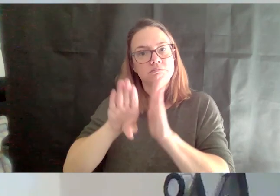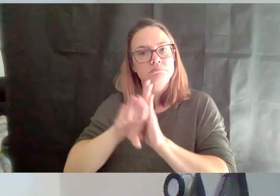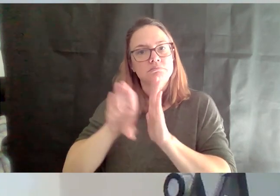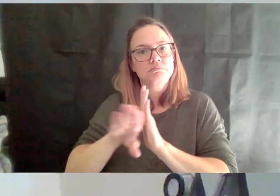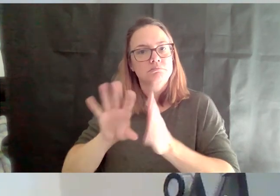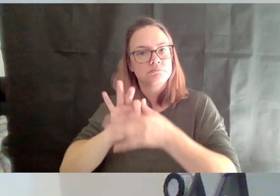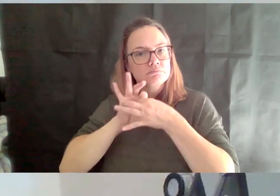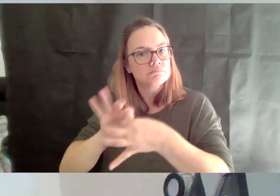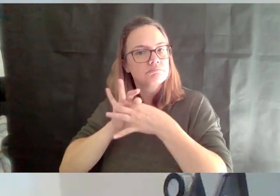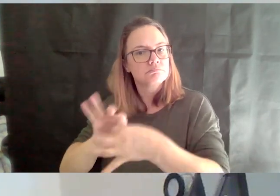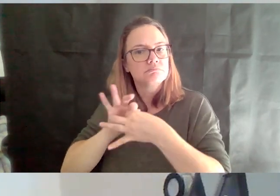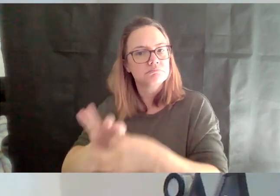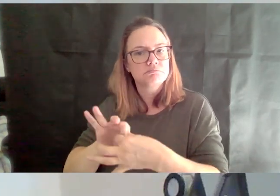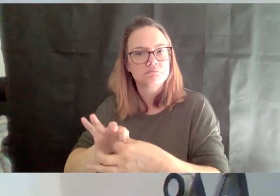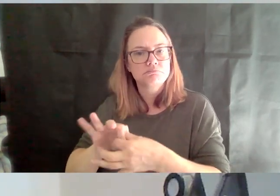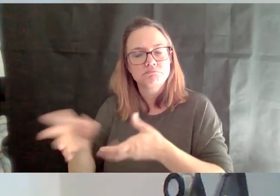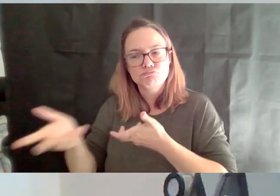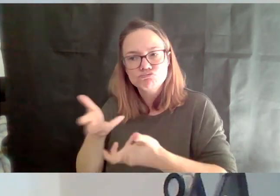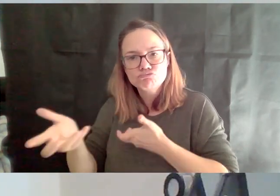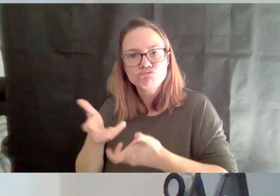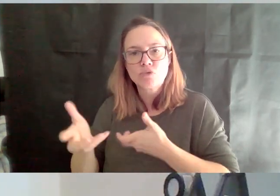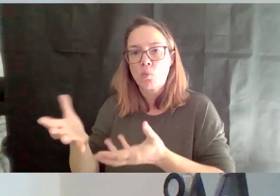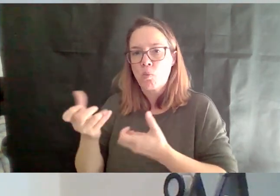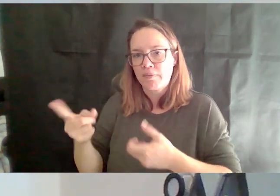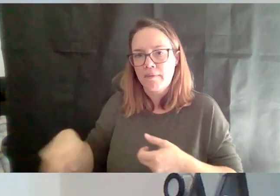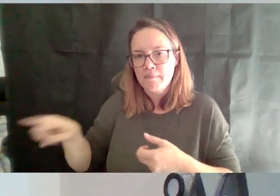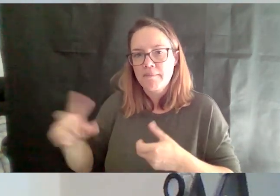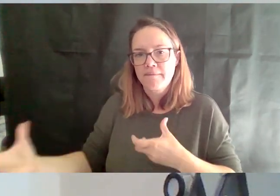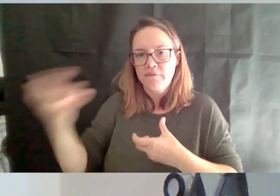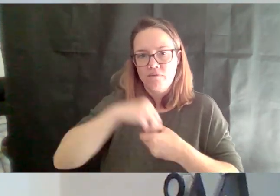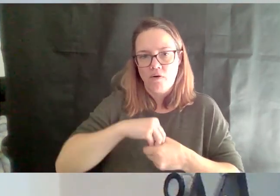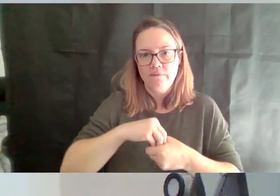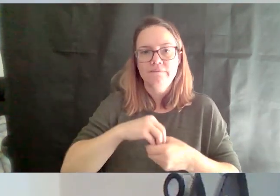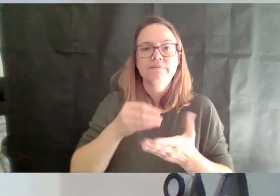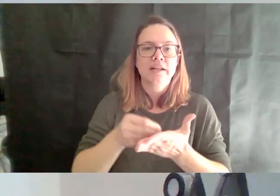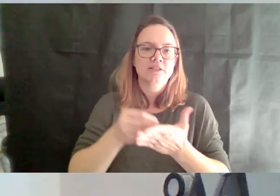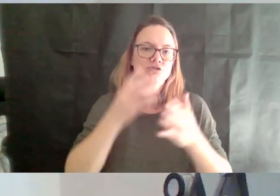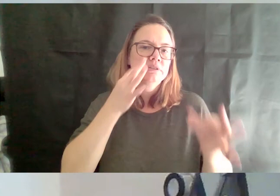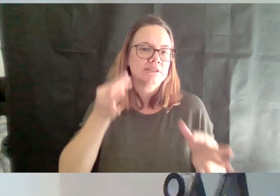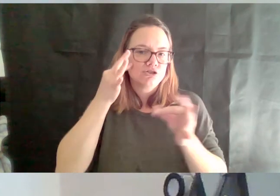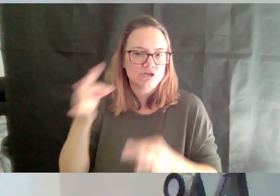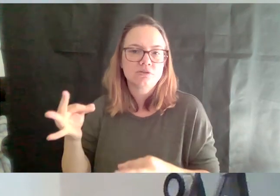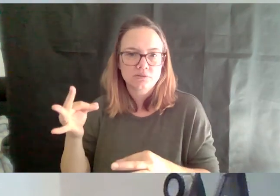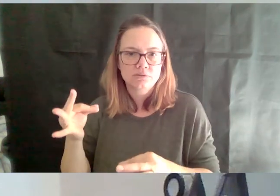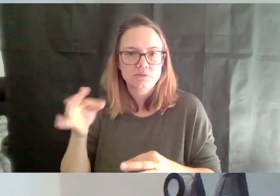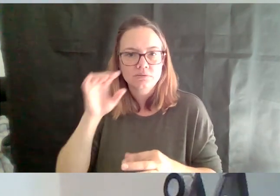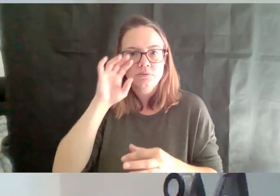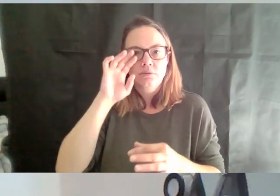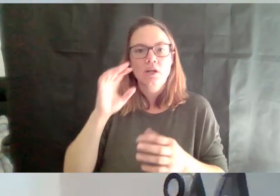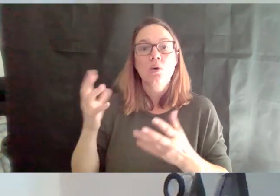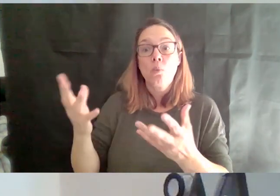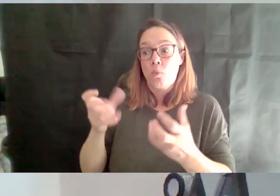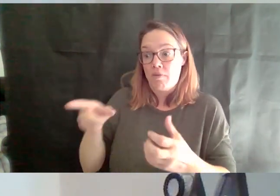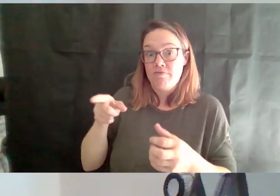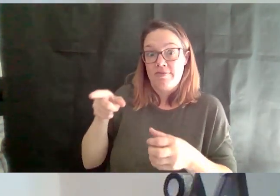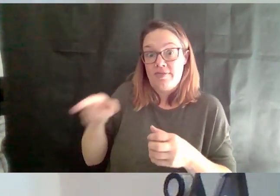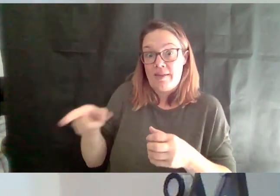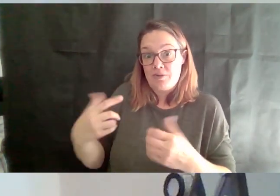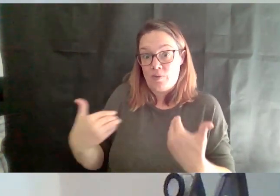and having them be as involved as possible in financial decisions. We also encourage people we serve to engage in good financial habits, which